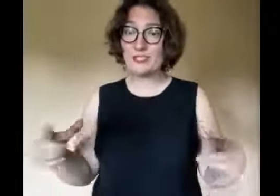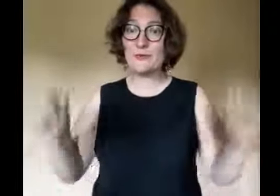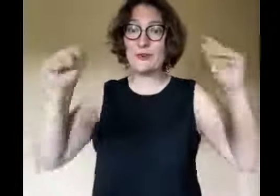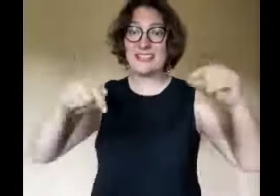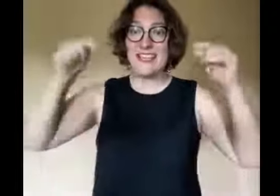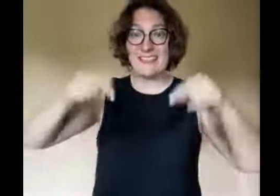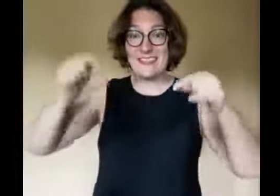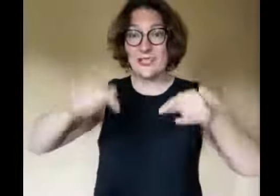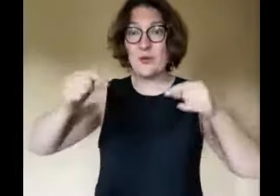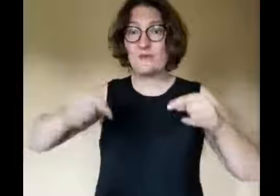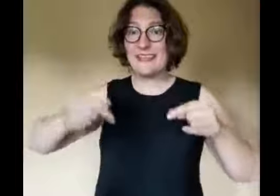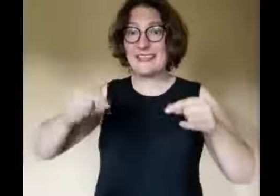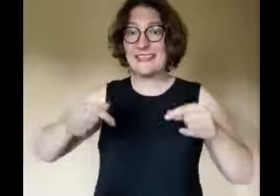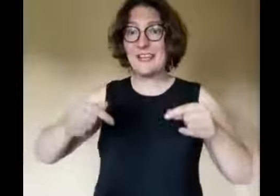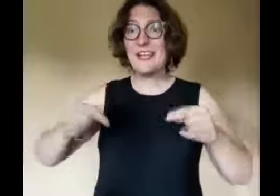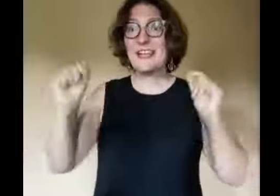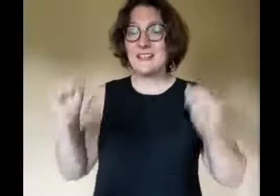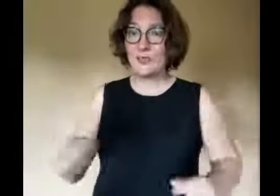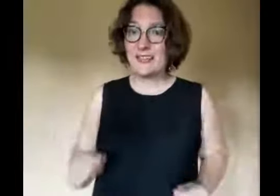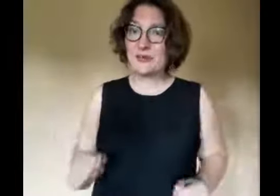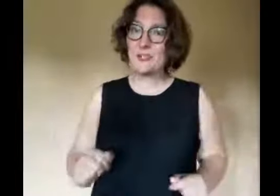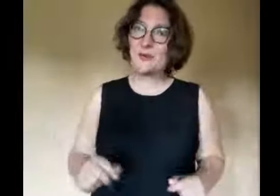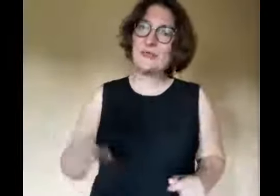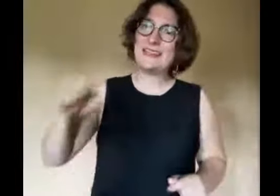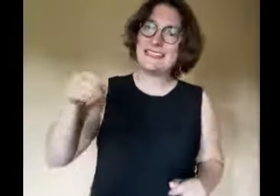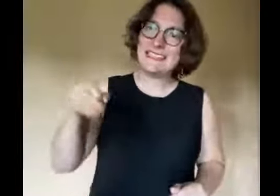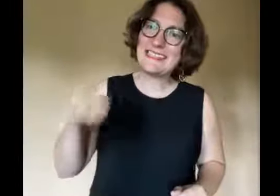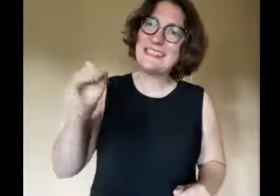15:00 First group coaching call of the manifestation masterclass.